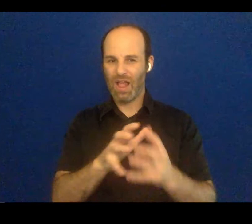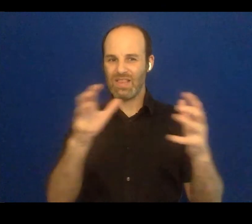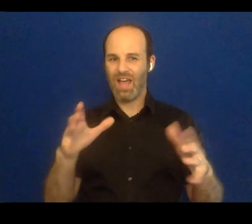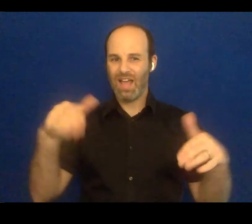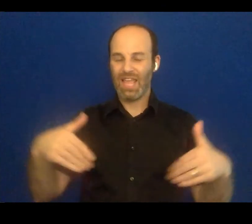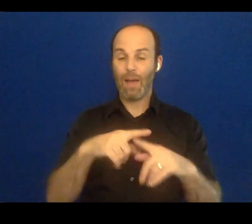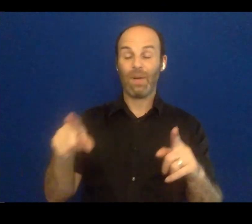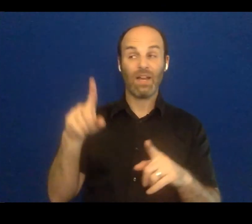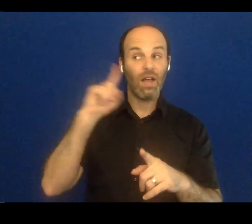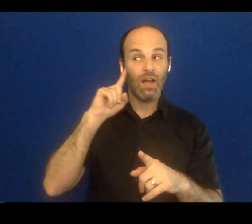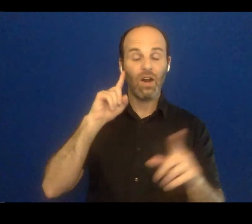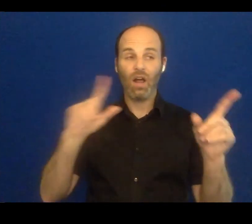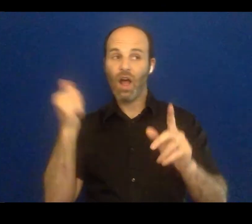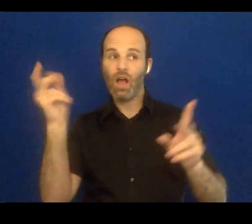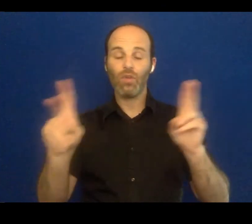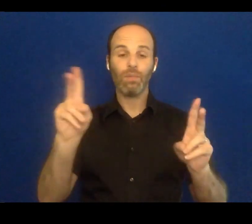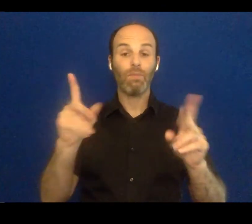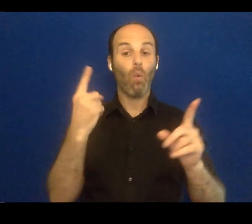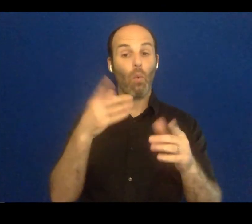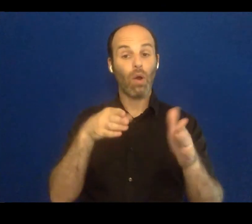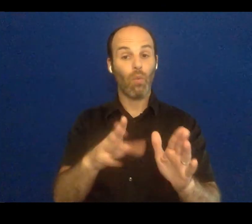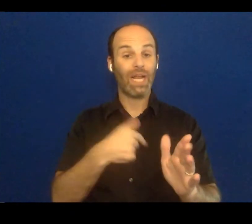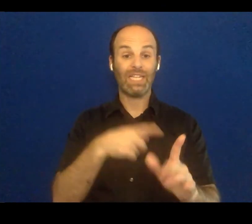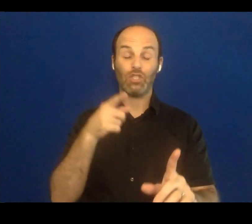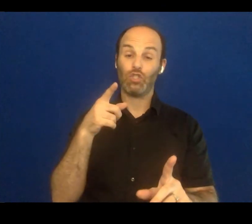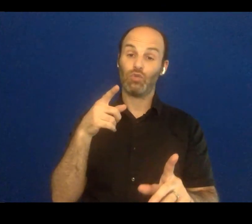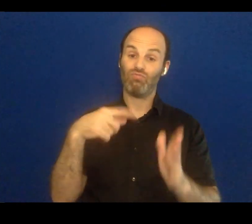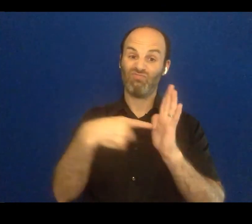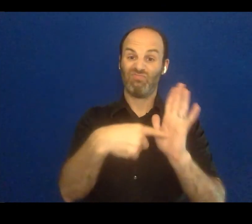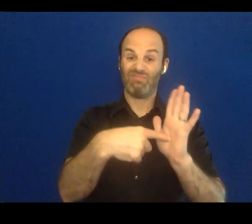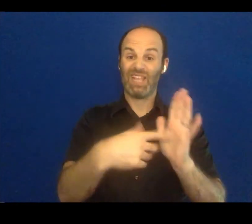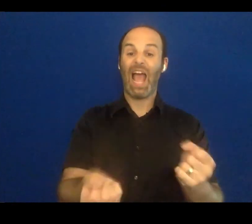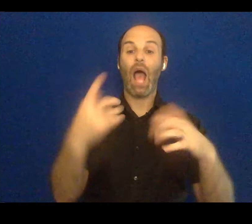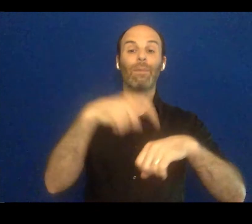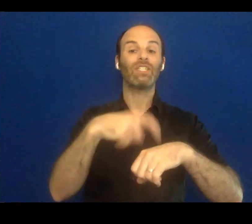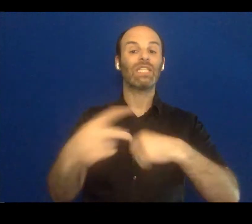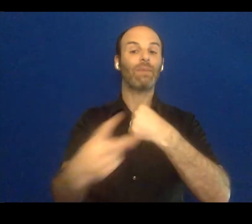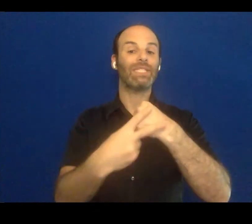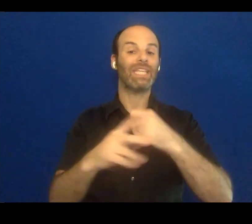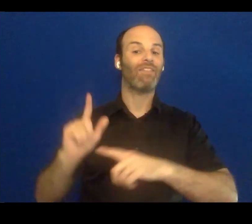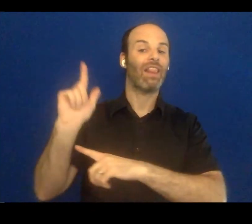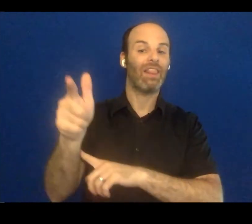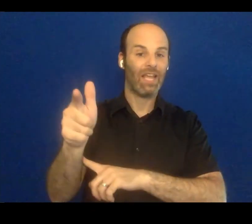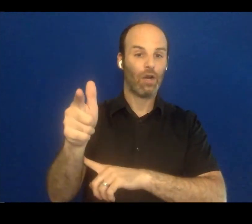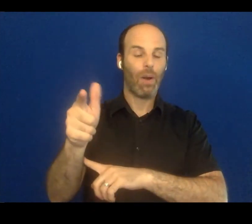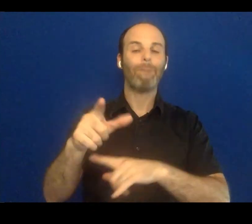WHAT I HAVE HEARD FROM OTHERS IS POINTING OUT HOW MUCH TIME CAN BE SAVED LATER BY ADDRESSING THE